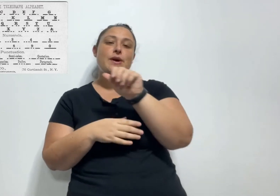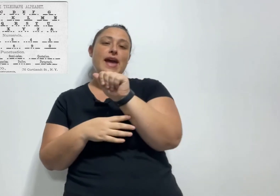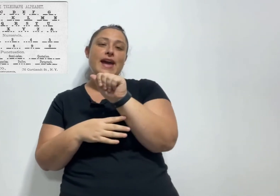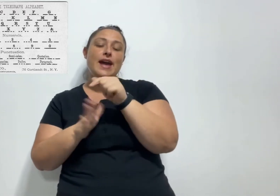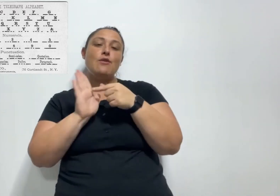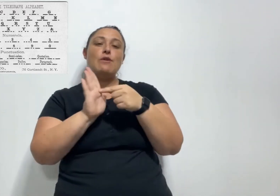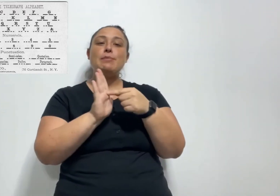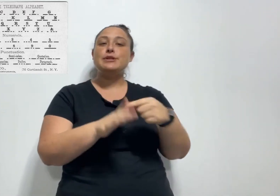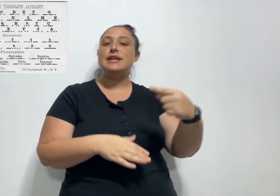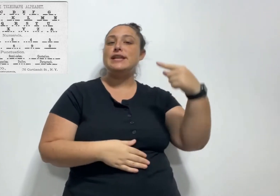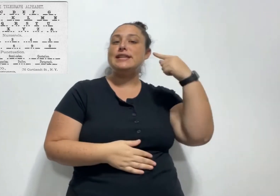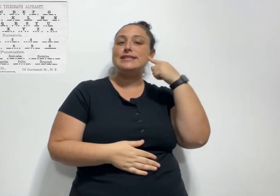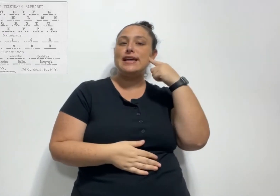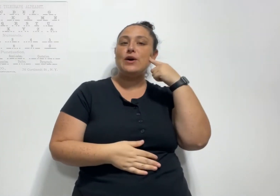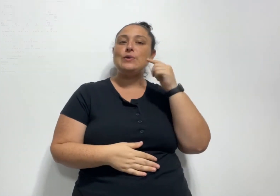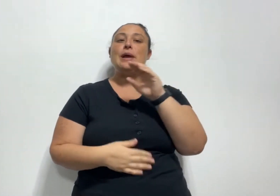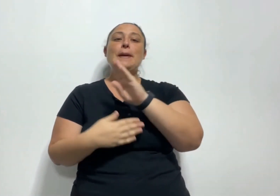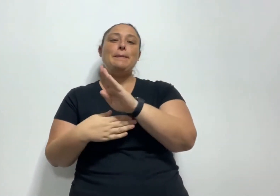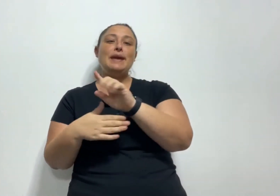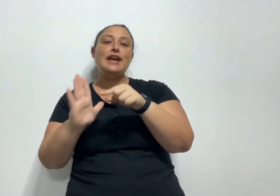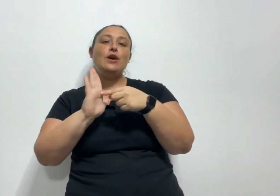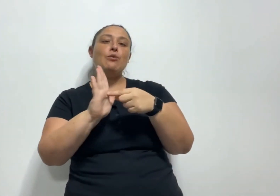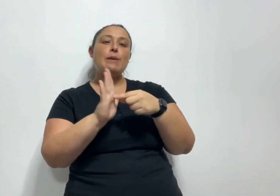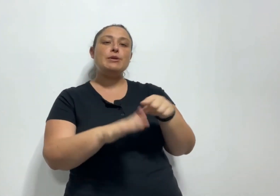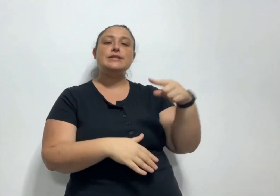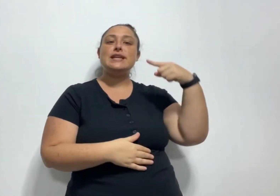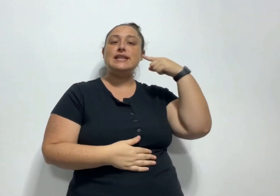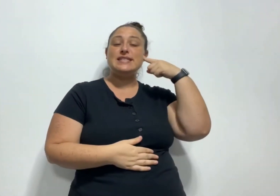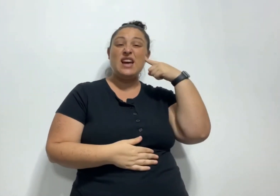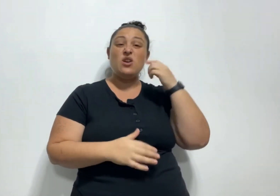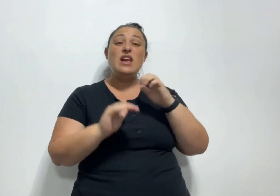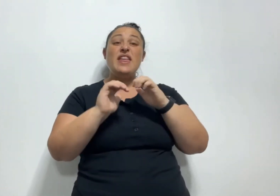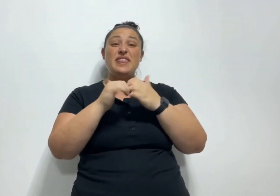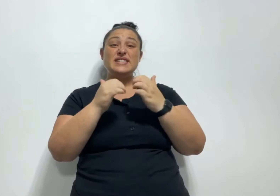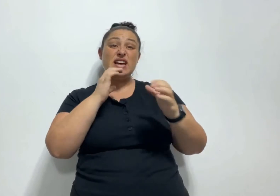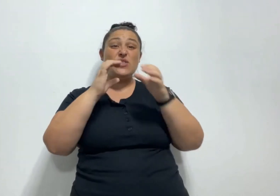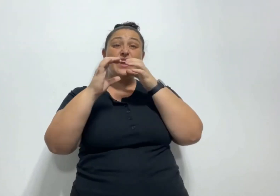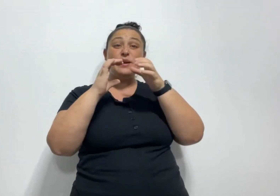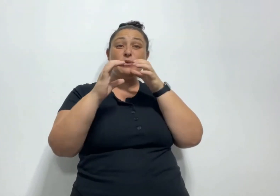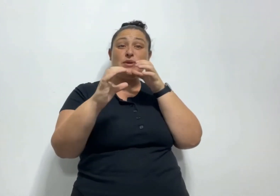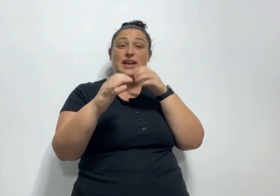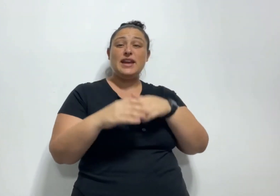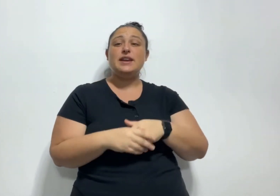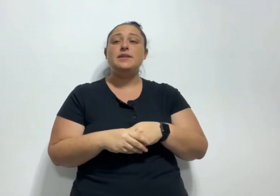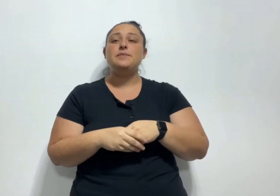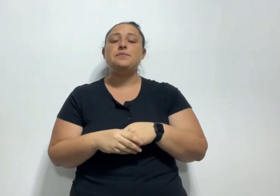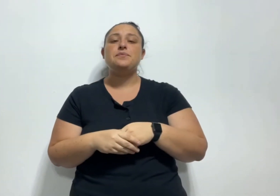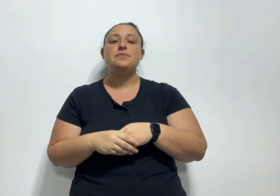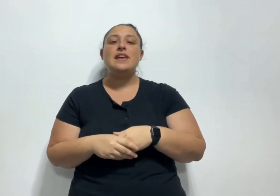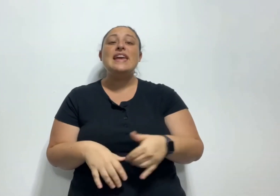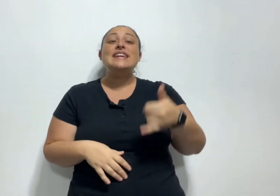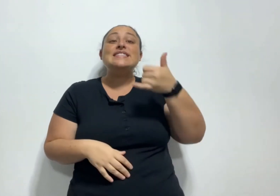A represents a sound, B represents a sound. That's how they communicated.